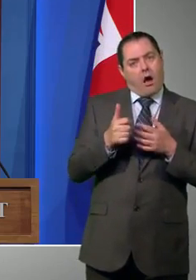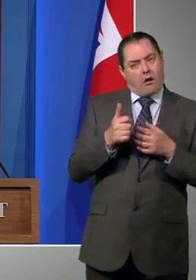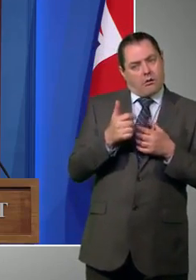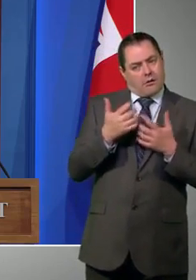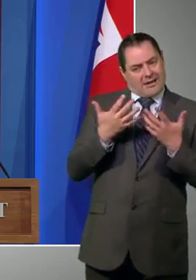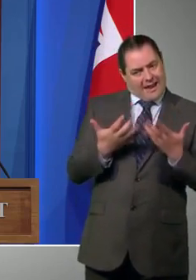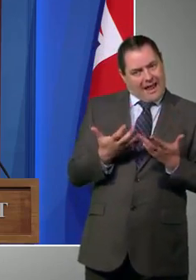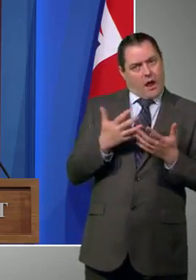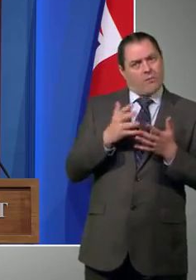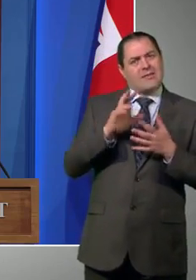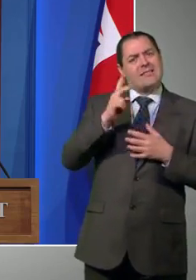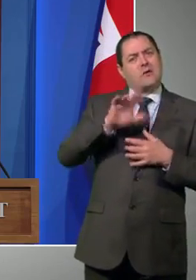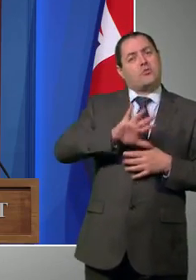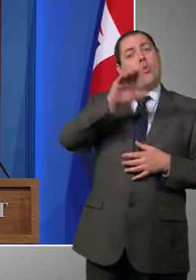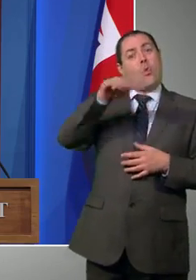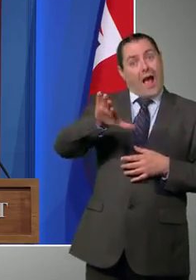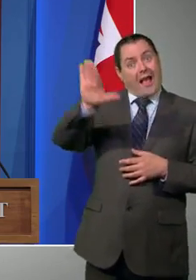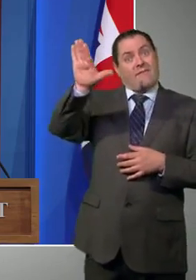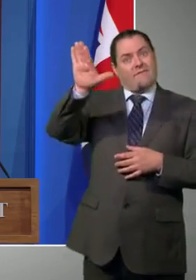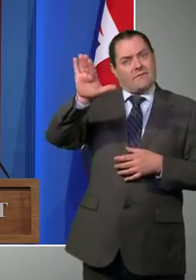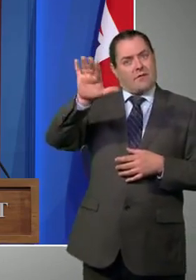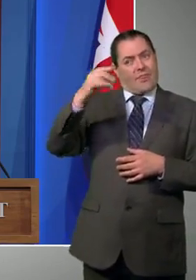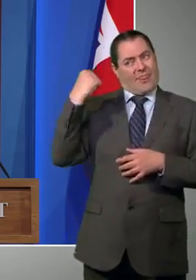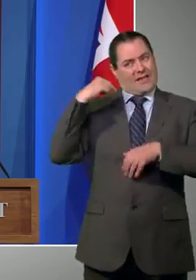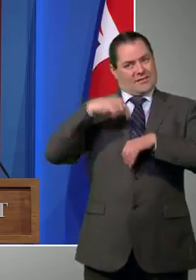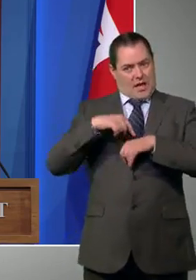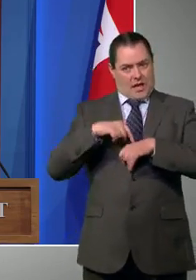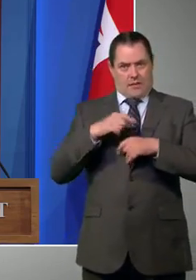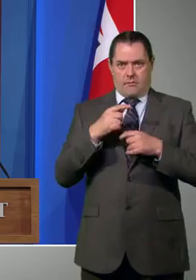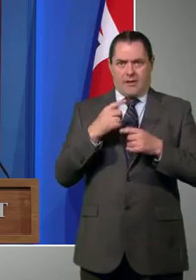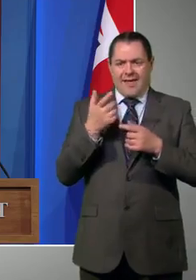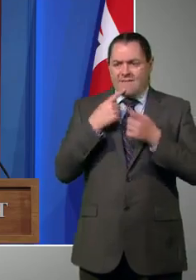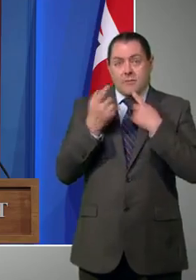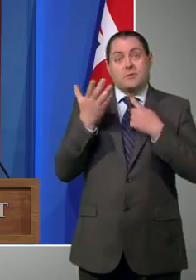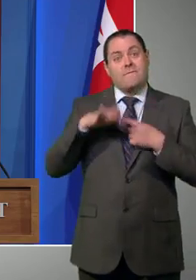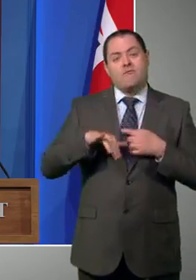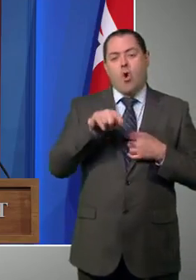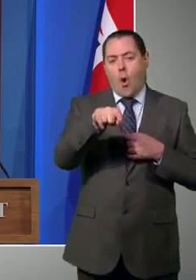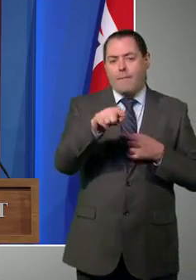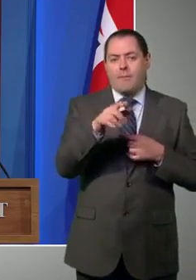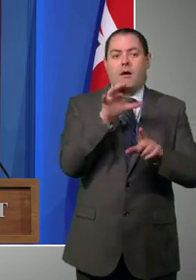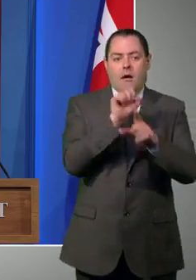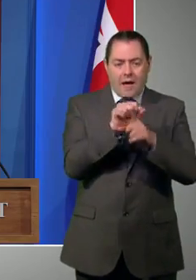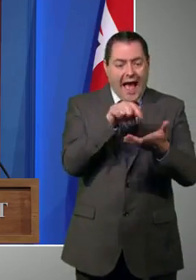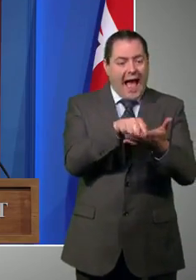comes in and has a positive test before they start work they don't come to get into the